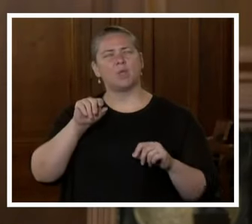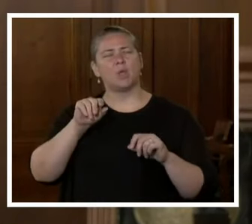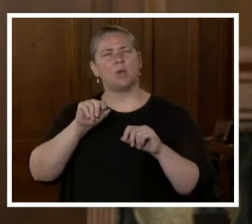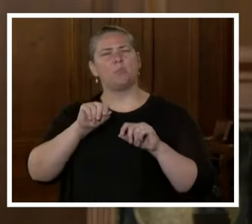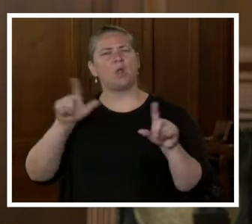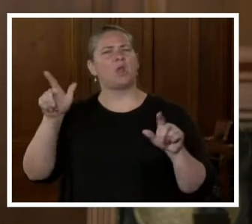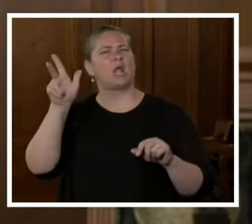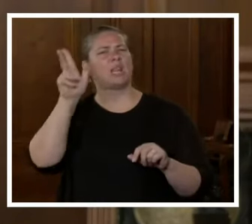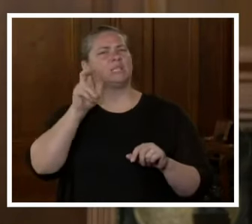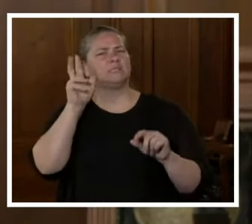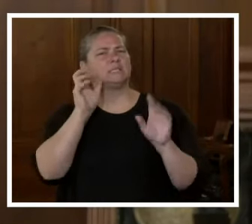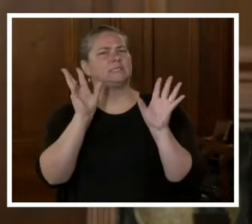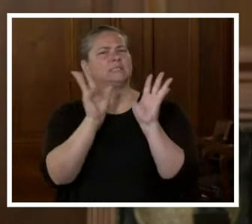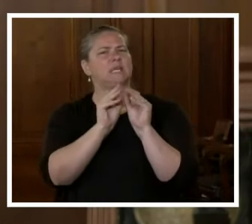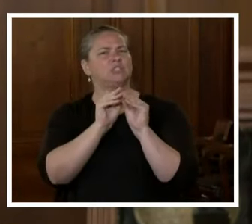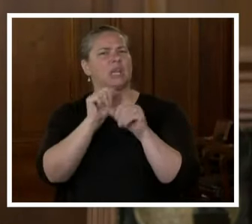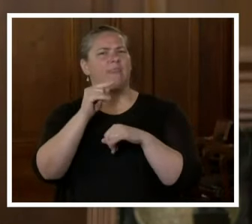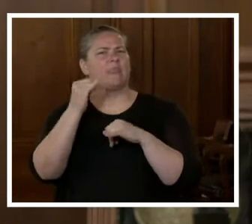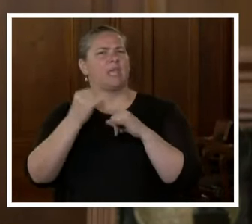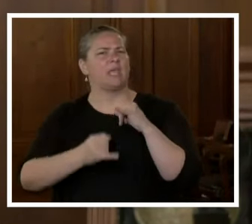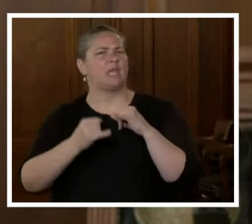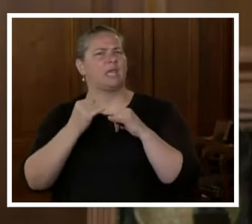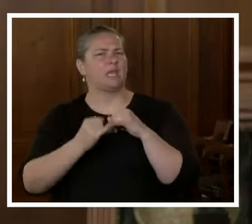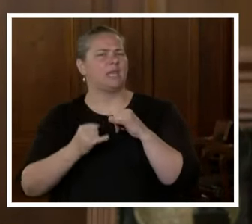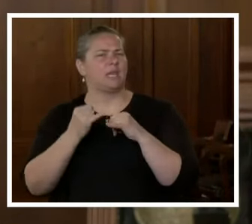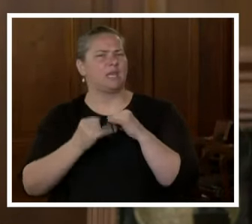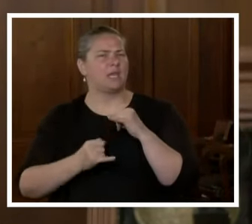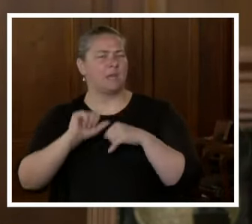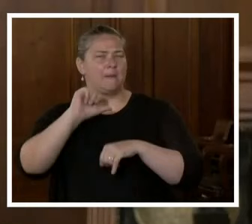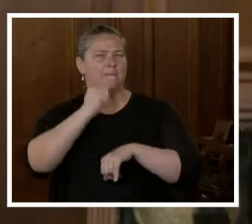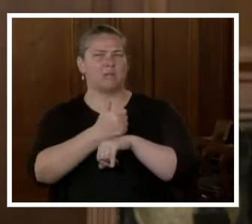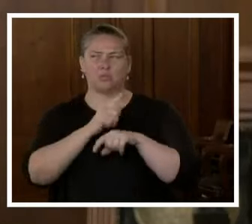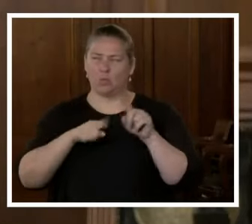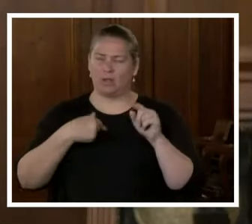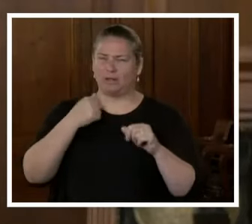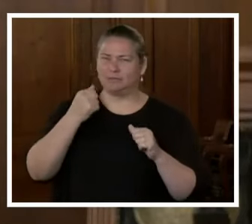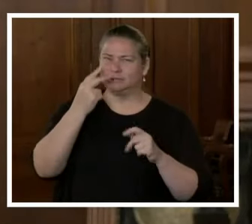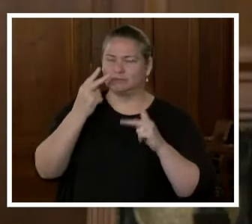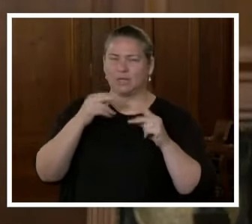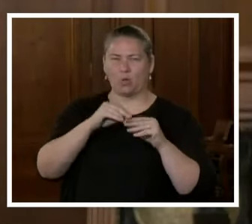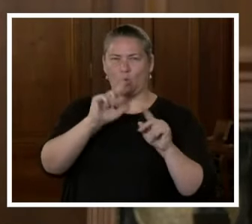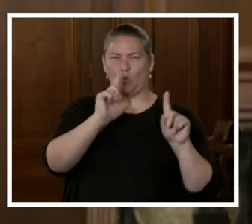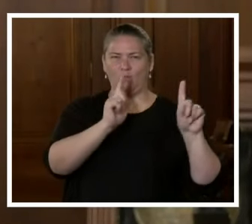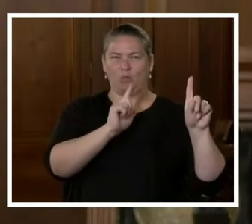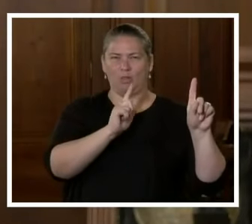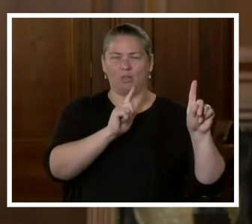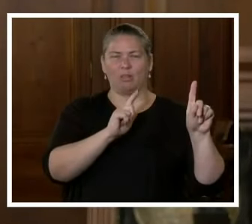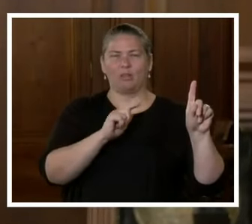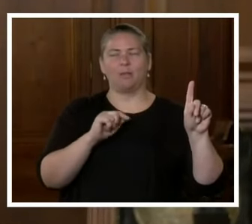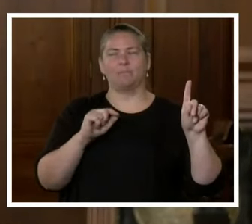ISSUES THAT NEED TO BE ADDRESSED, BUT I BELIEVE KENTUCKIANS CAN DO BOTH, CAN DO